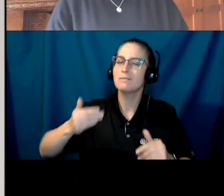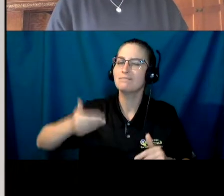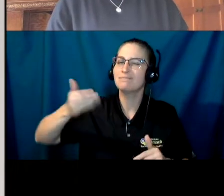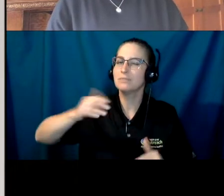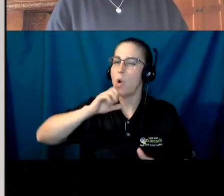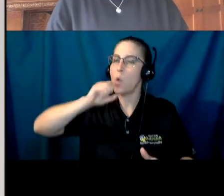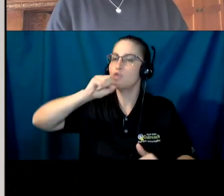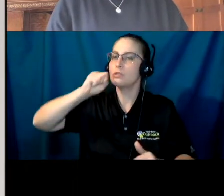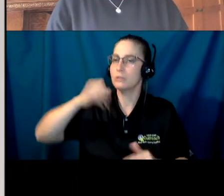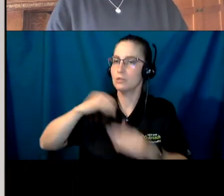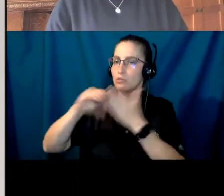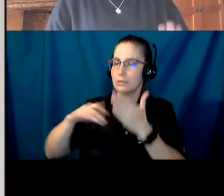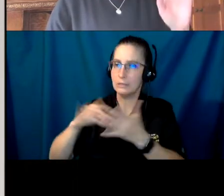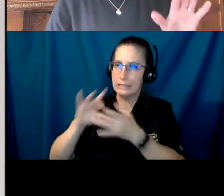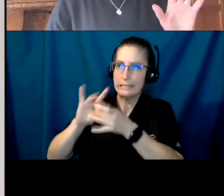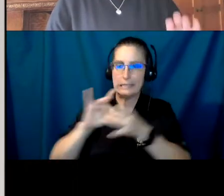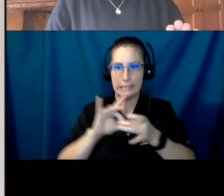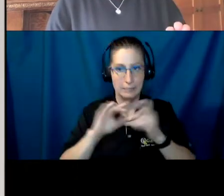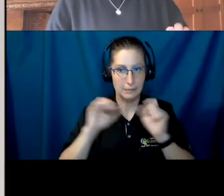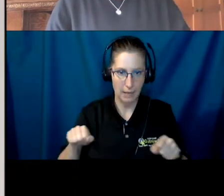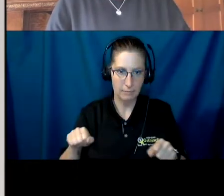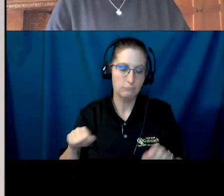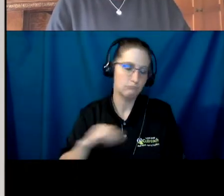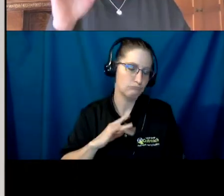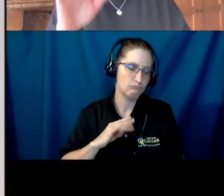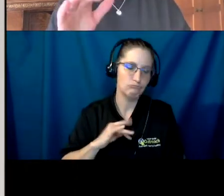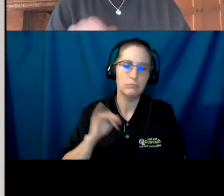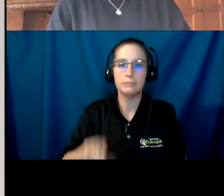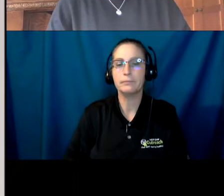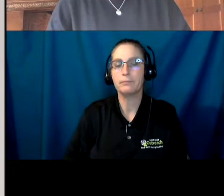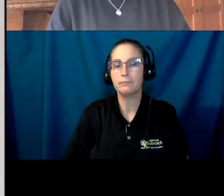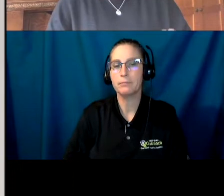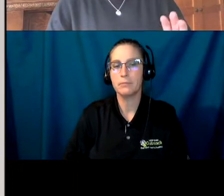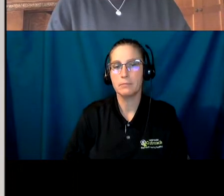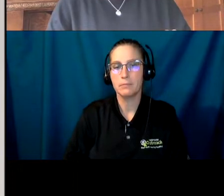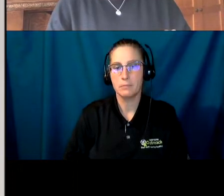to get students connected. So again, these are all things that we talked about in greater